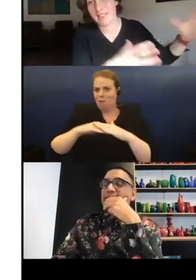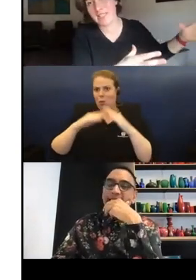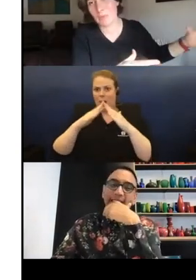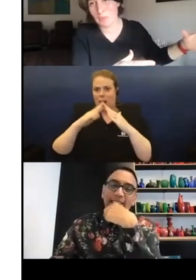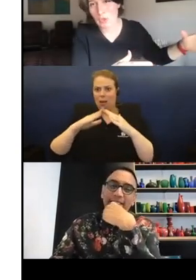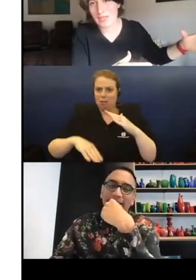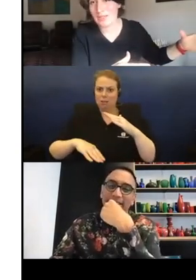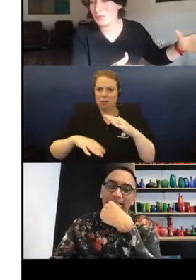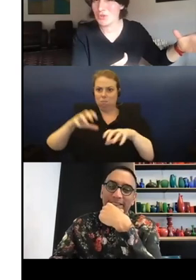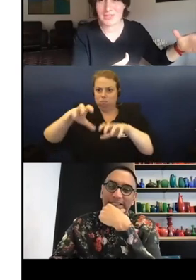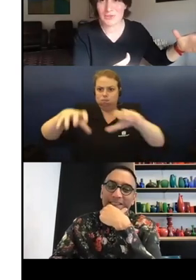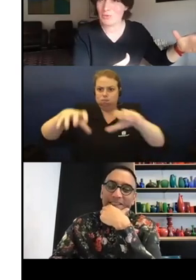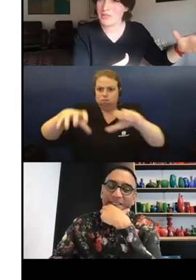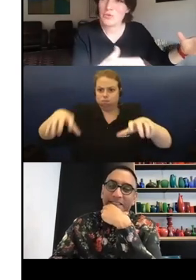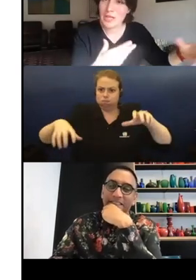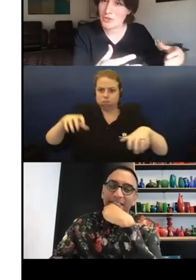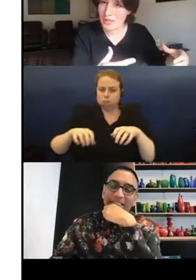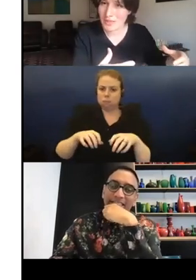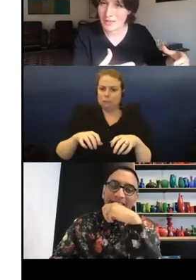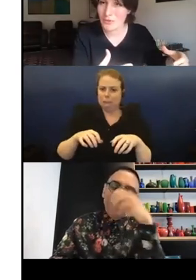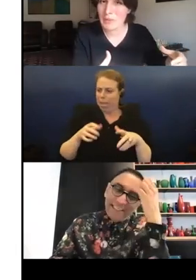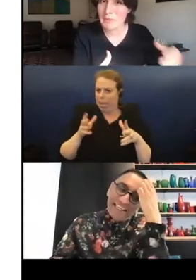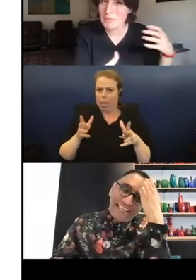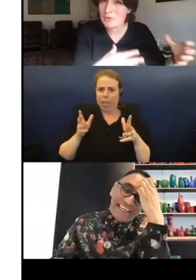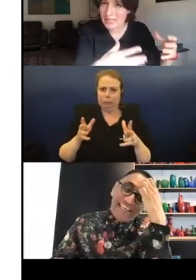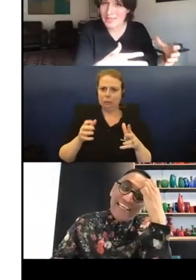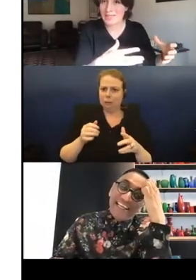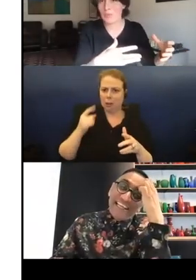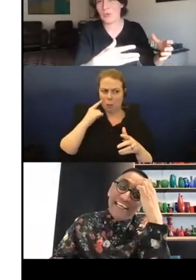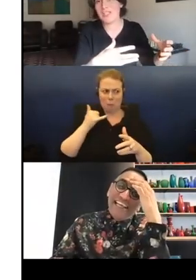with bollards and it was just sort of a strange thing i thought maybe i'm crazy at some point